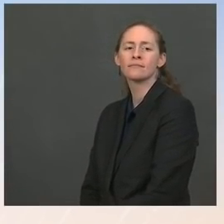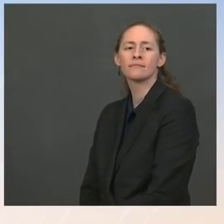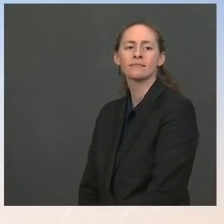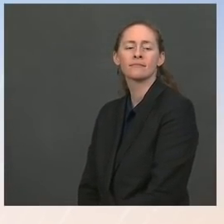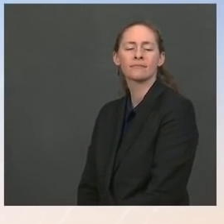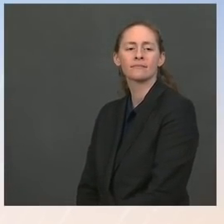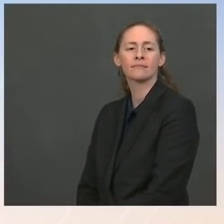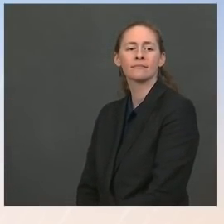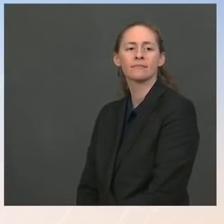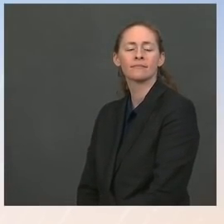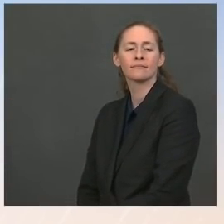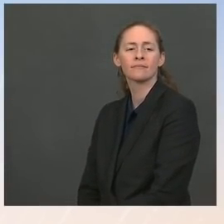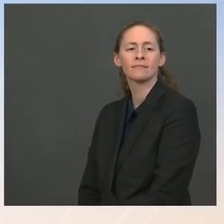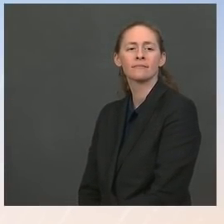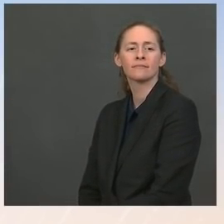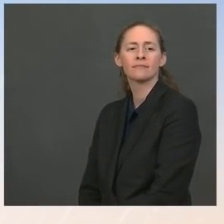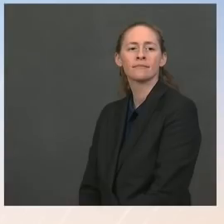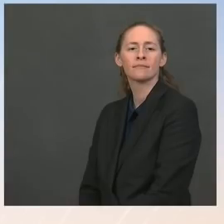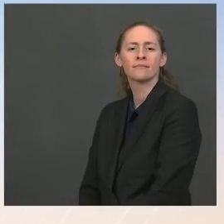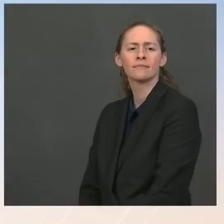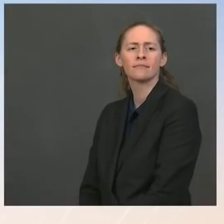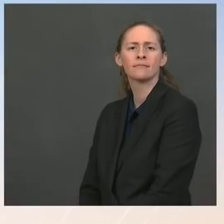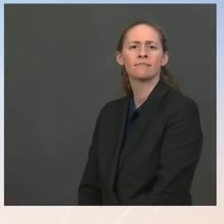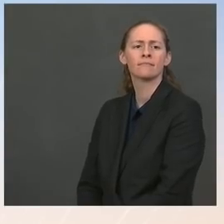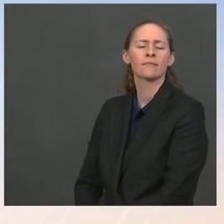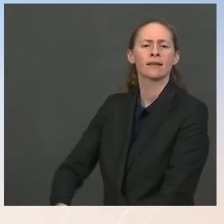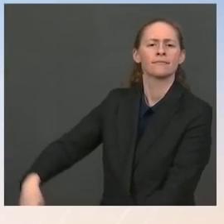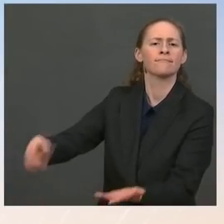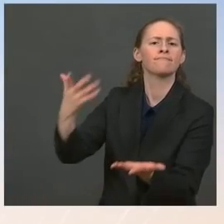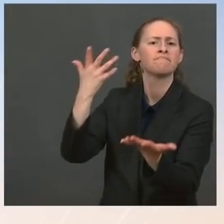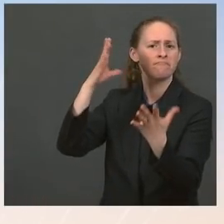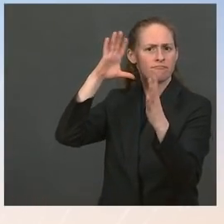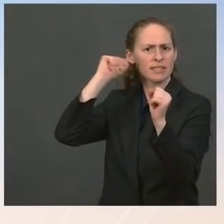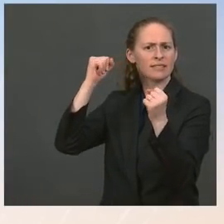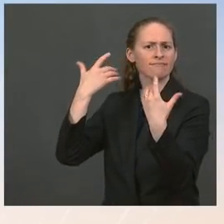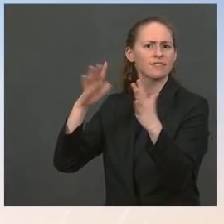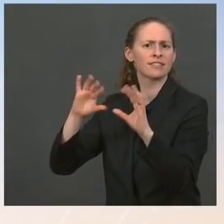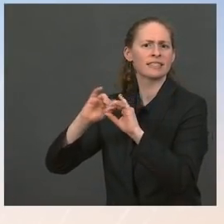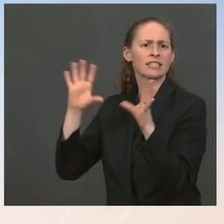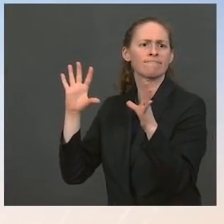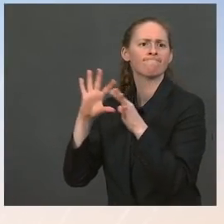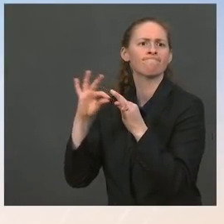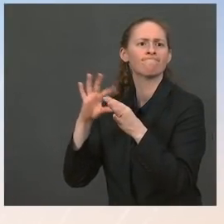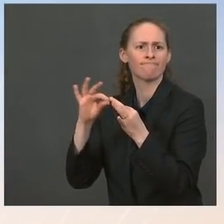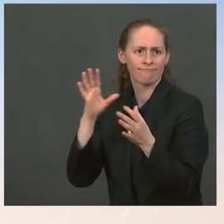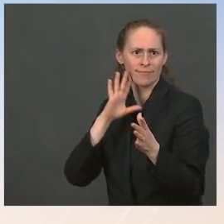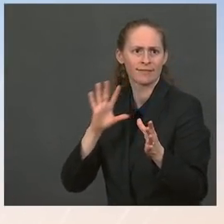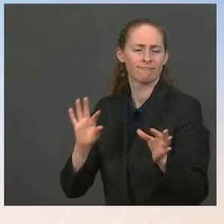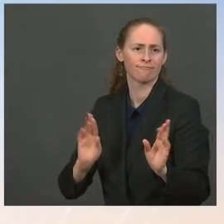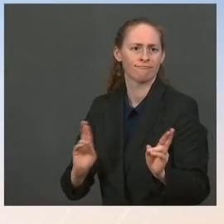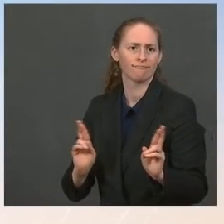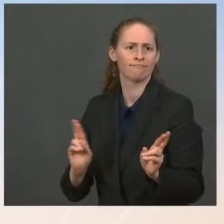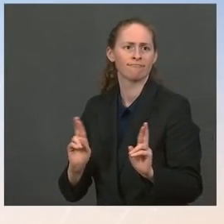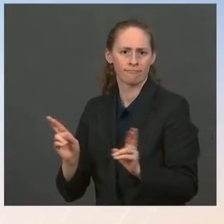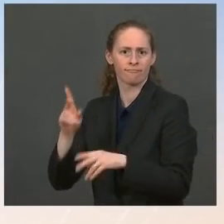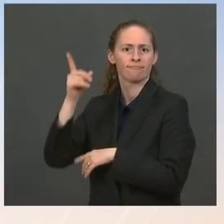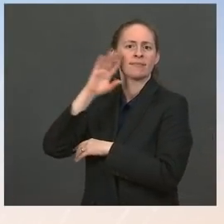that he will be making a decision on the Fed Chair soon. He appears to have interviewed two candidates.